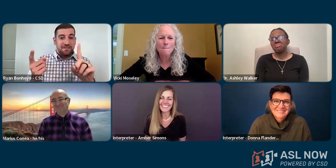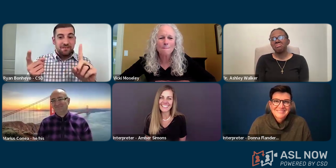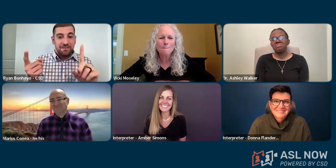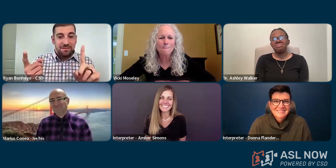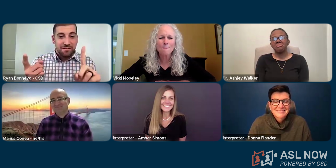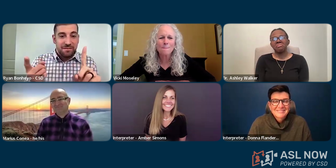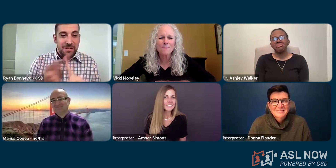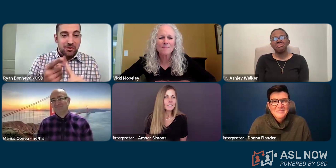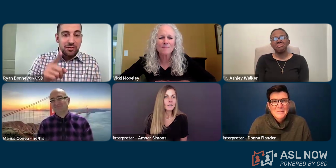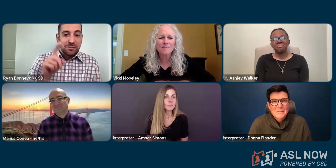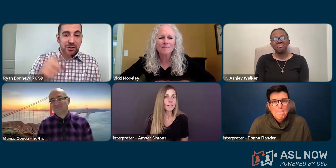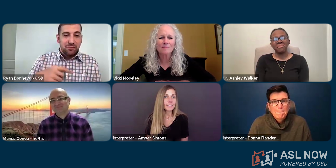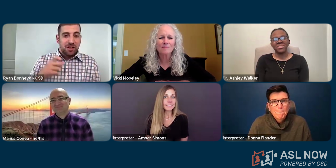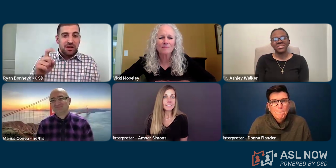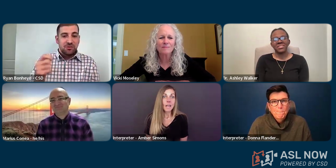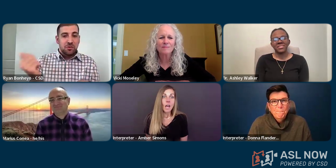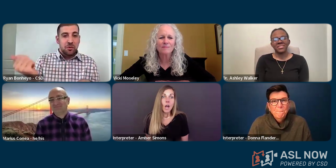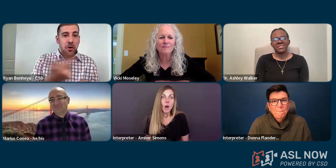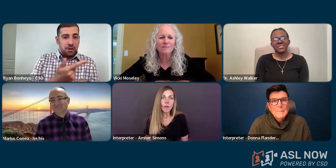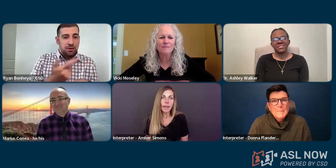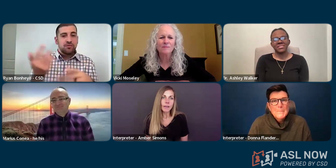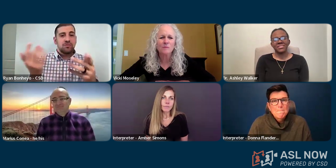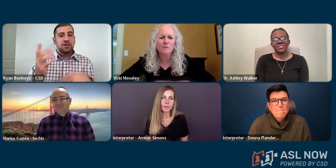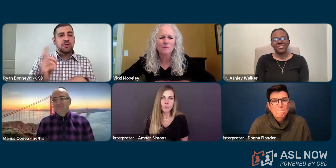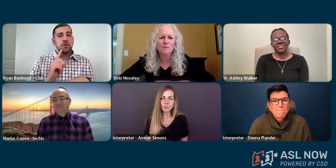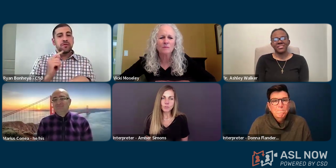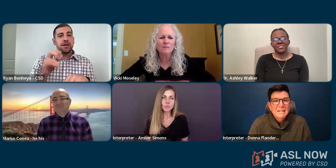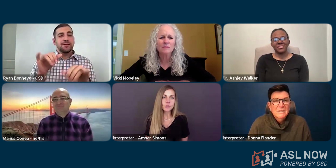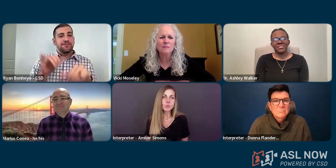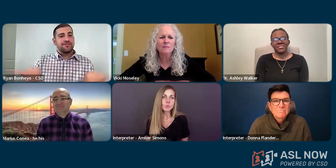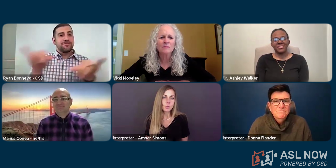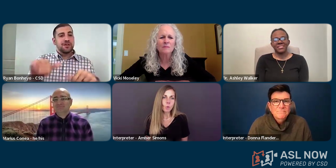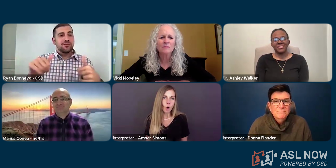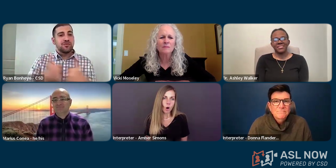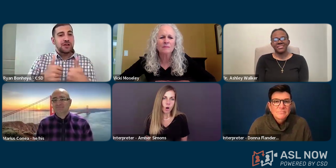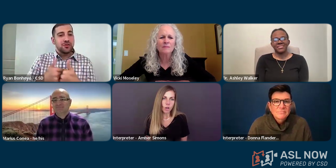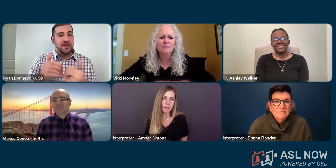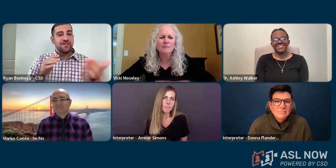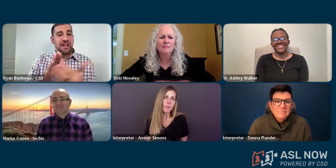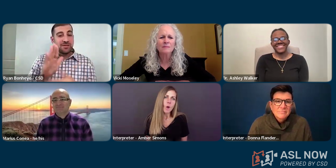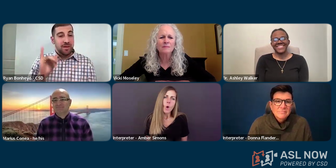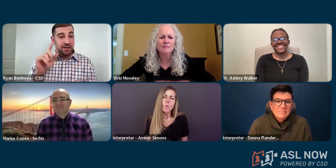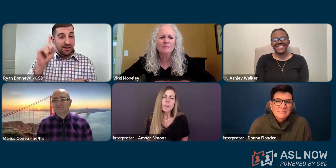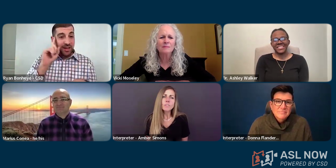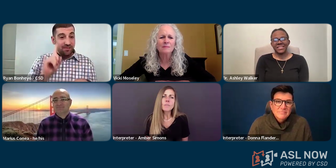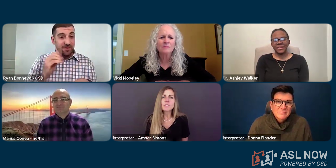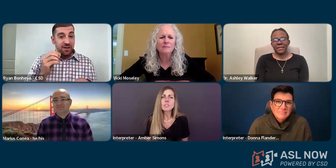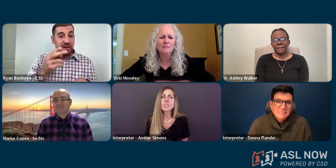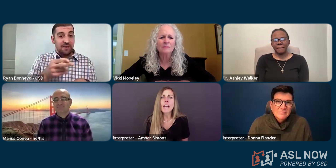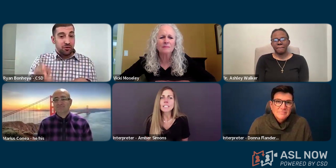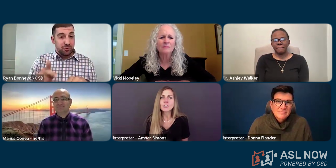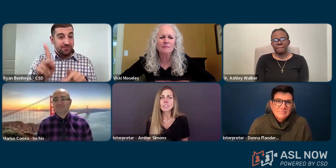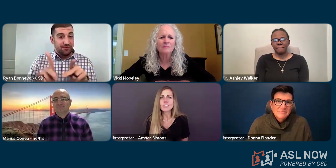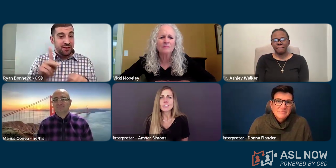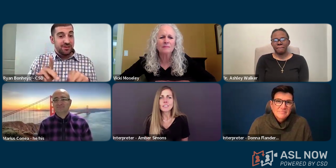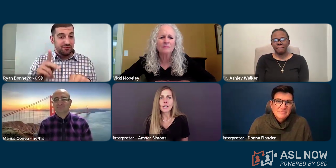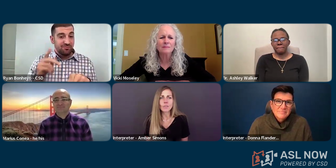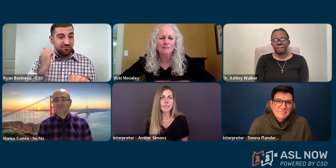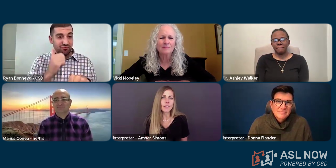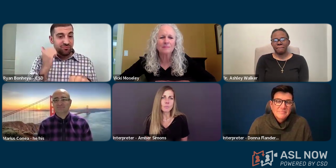Thank you. Ryan says Okay. First question to you all. What are some of the challenges that are faced